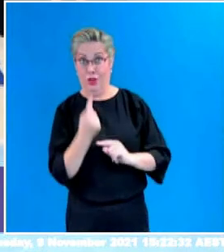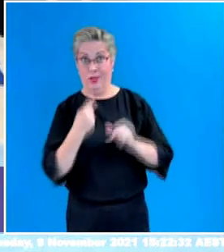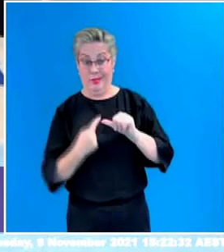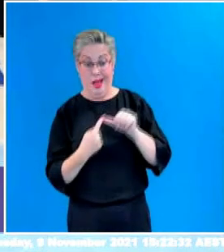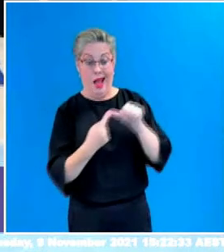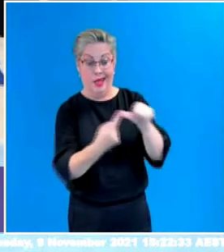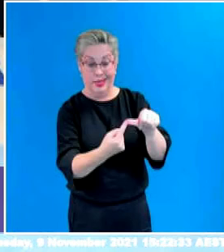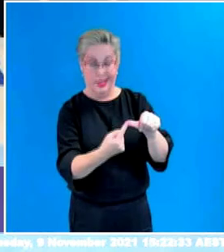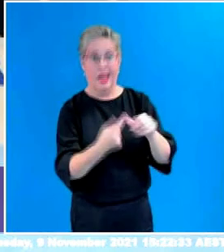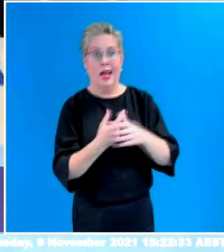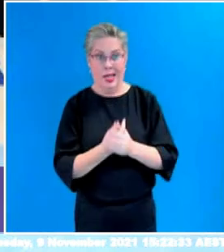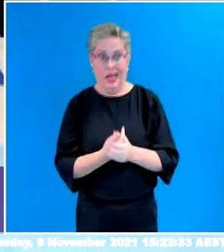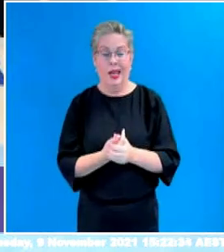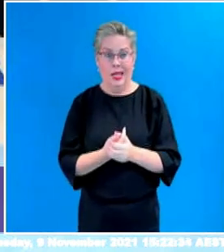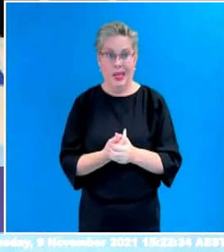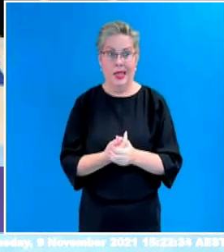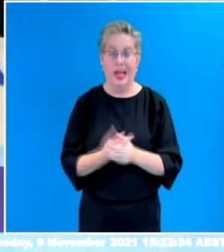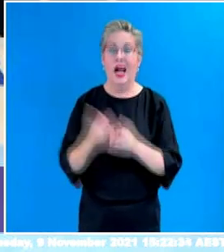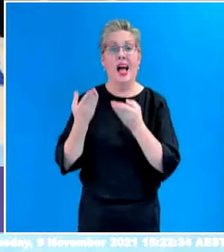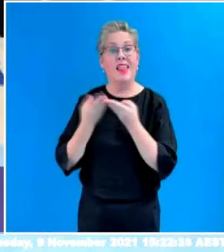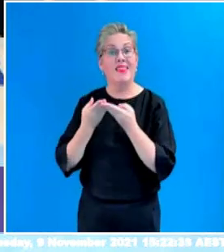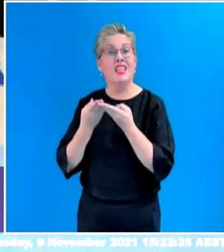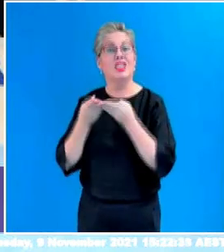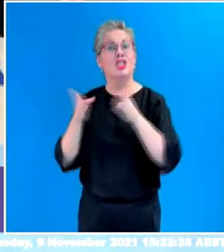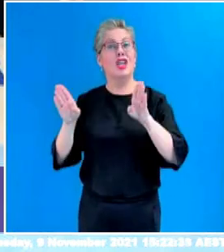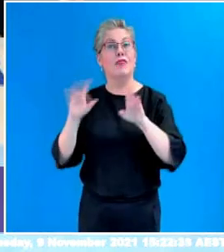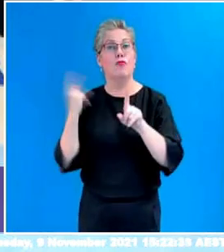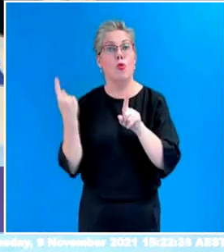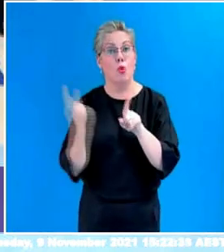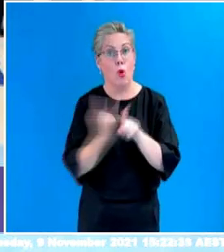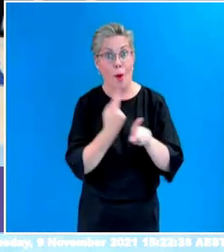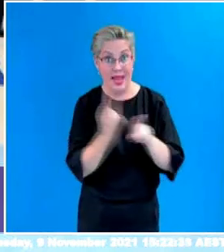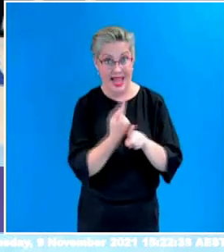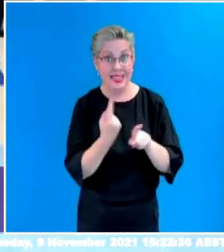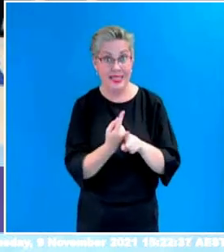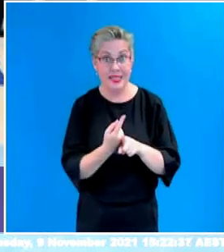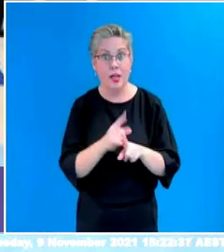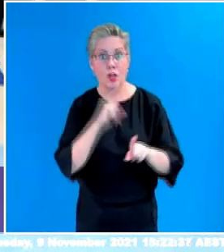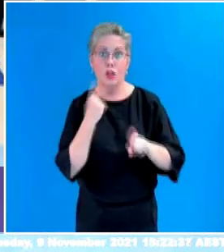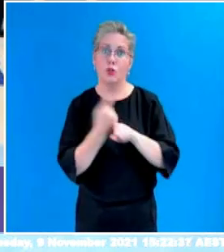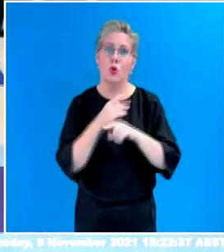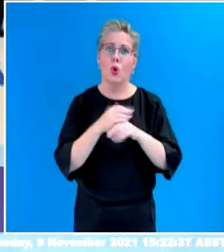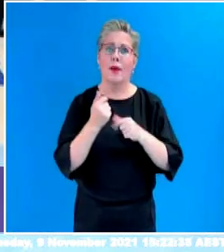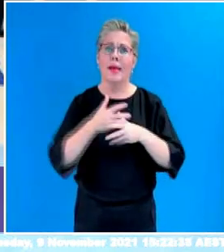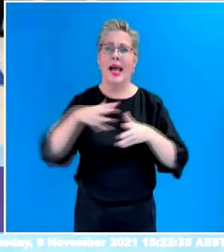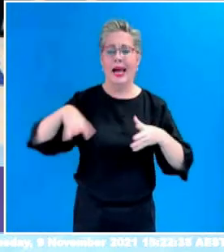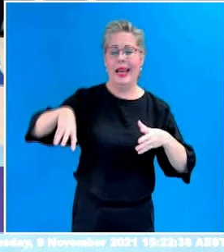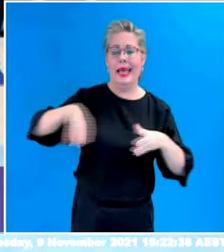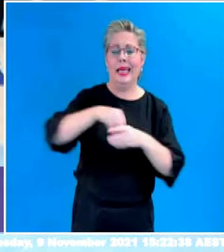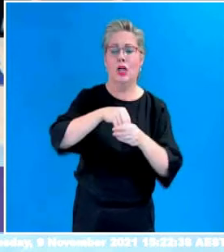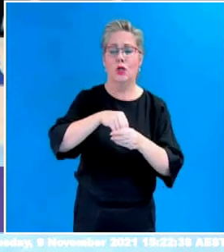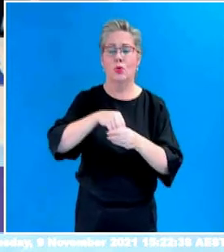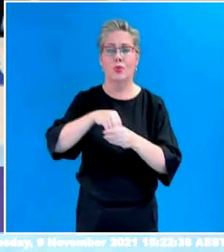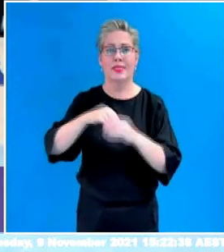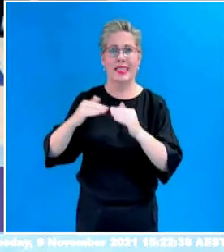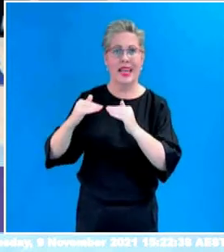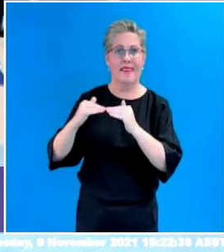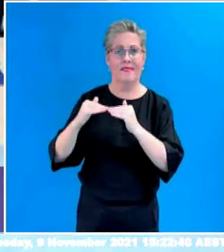"inclusive equality" as the descriptor. It then just adopts Fredman's structure of transformative equality.